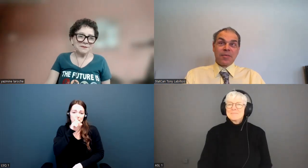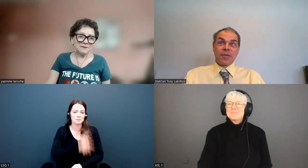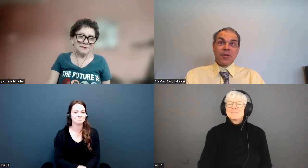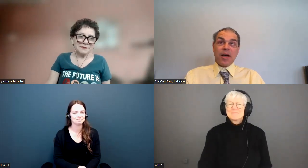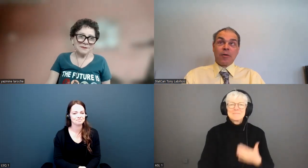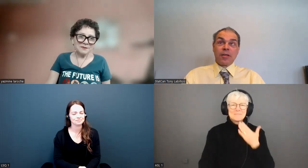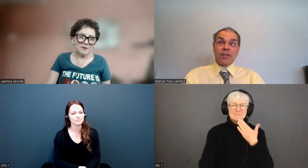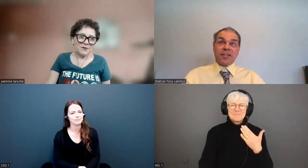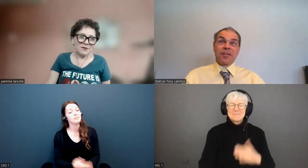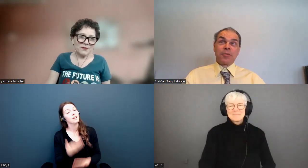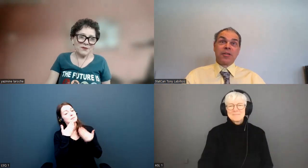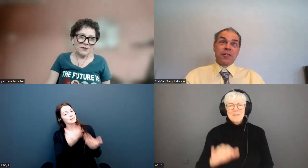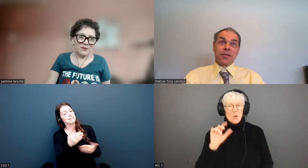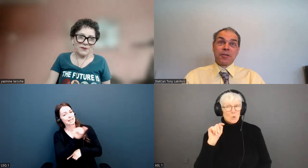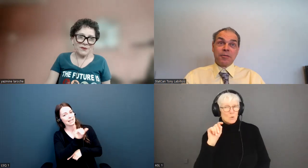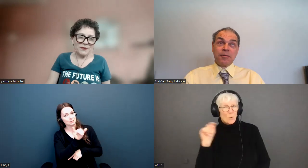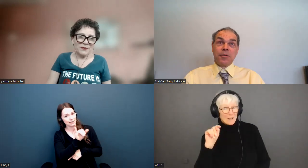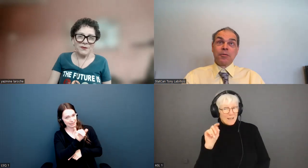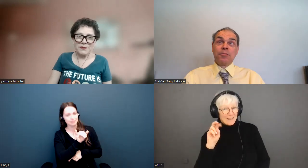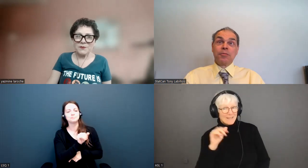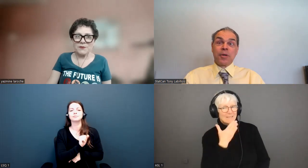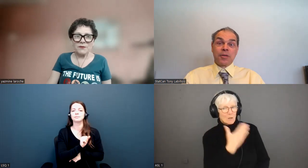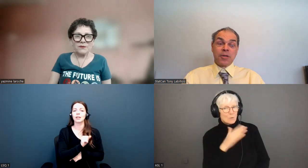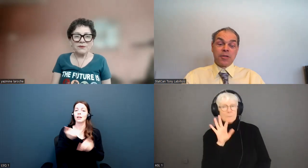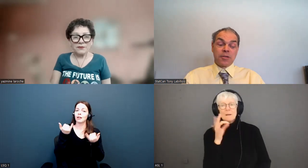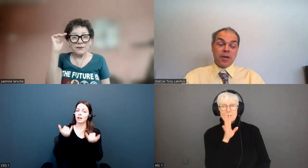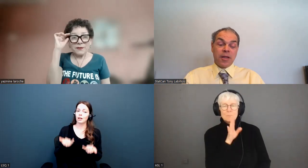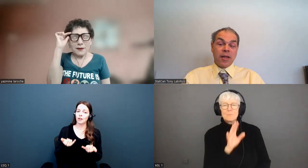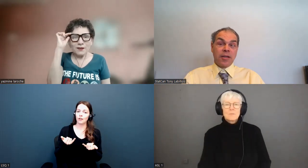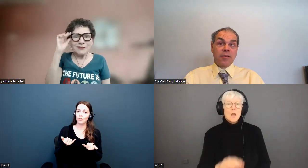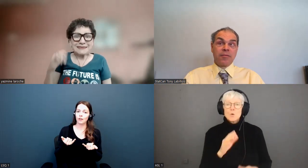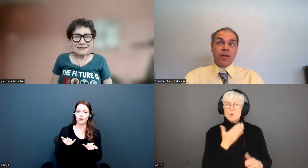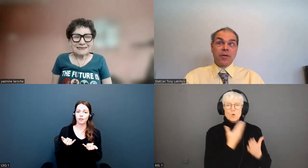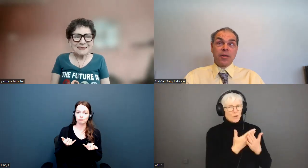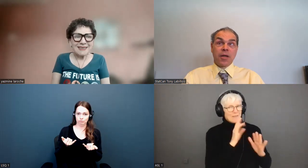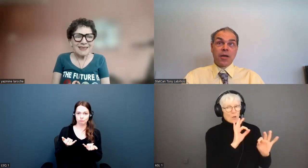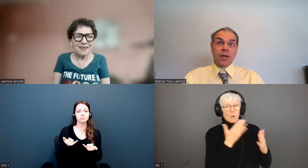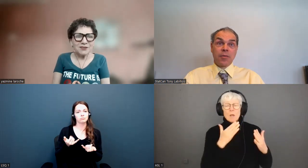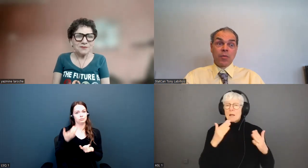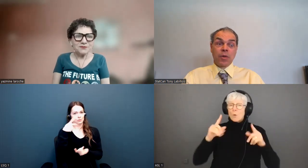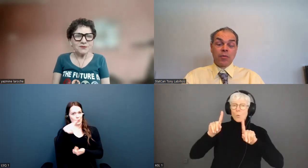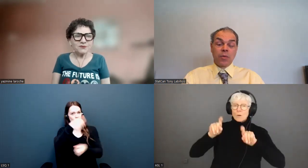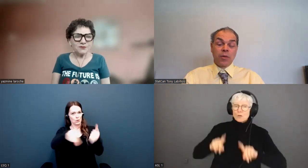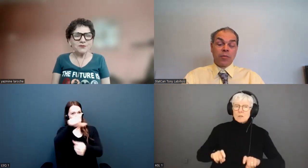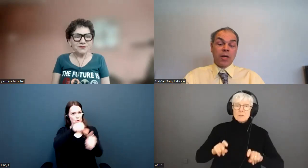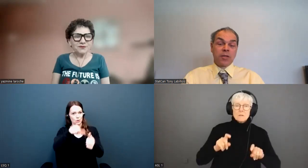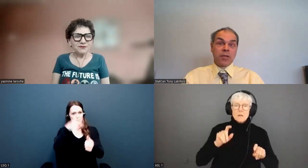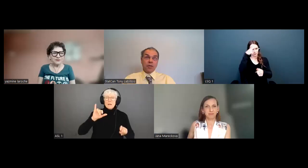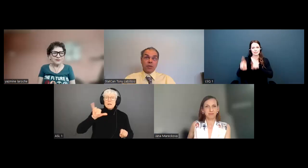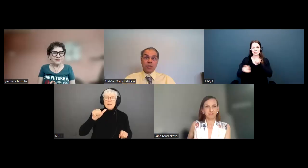um now it's gonna be turned to you wait questions so I'll leave Yana managing that question